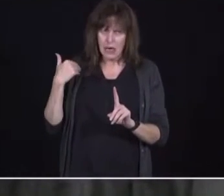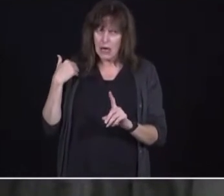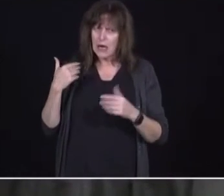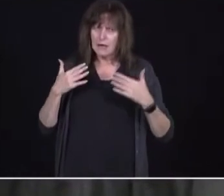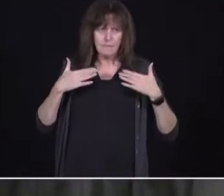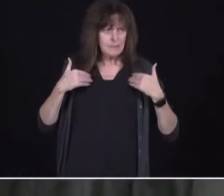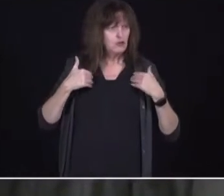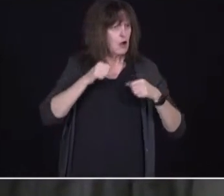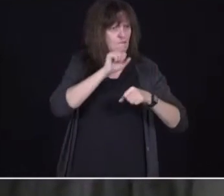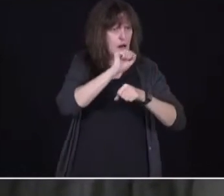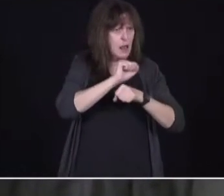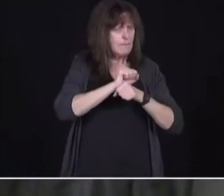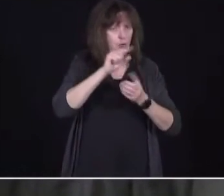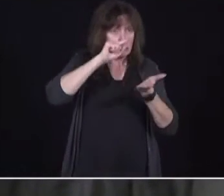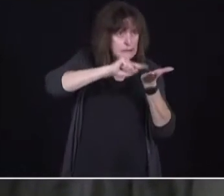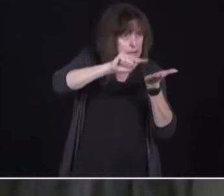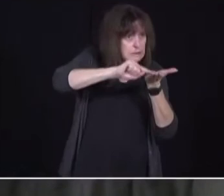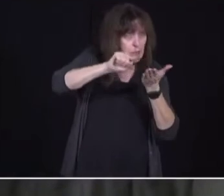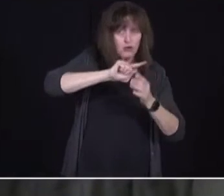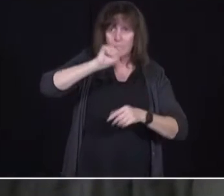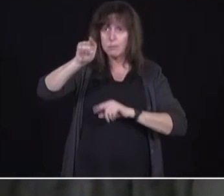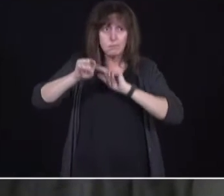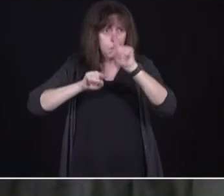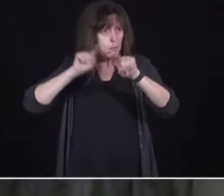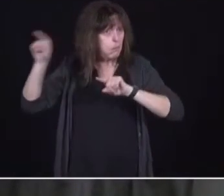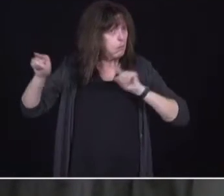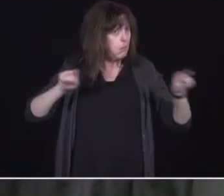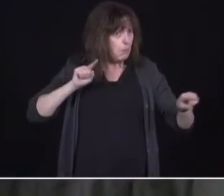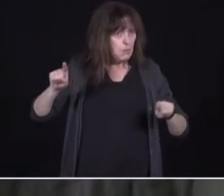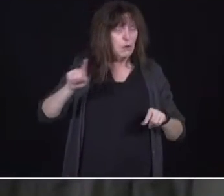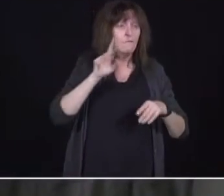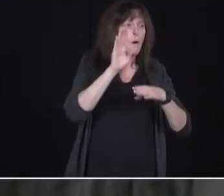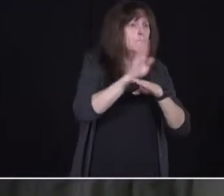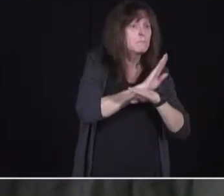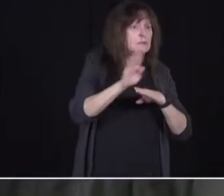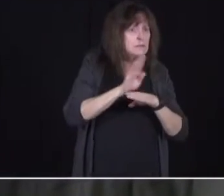minister of labour employee inspectors out in the manufacturers and businesses